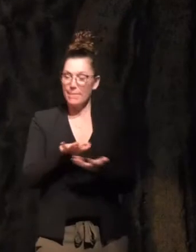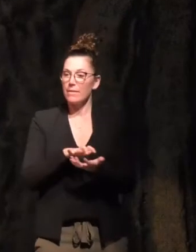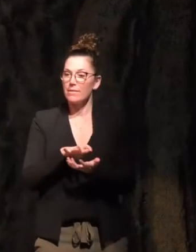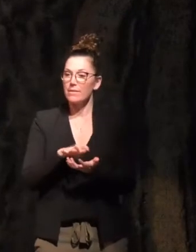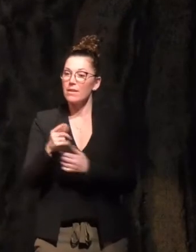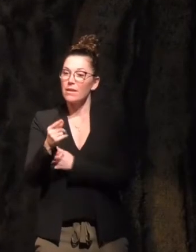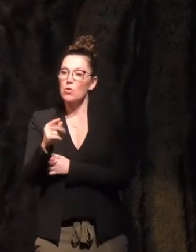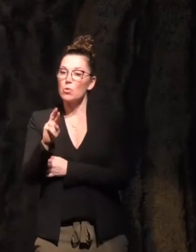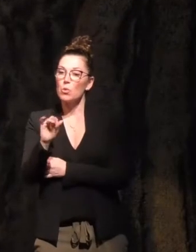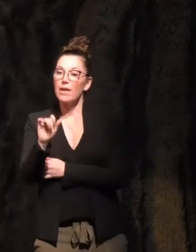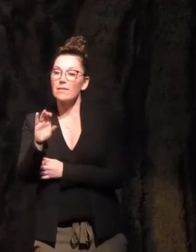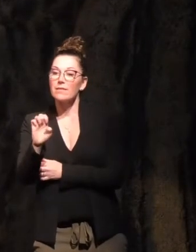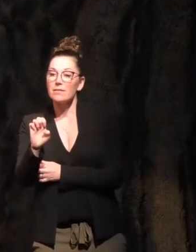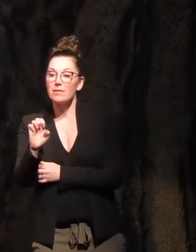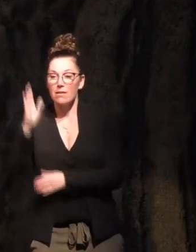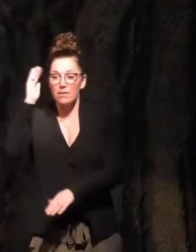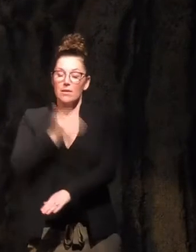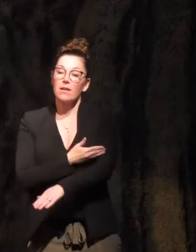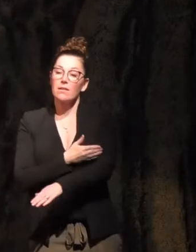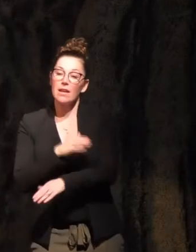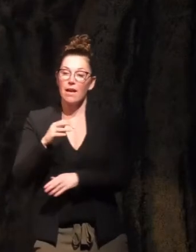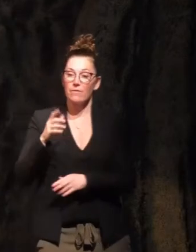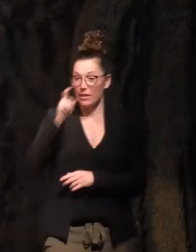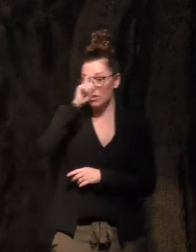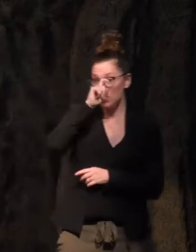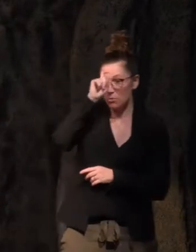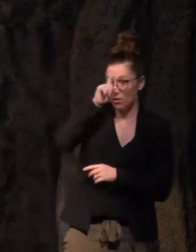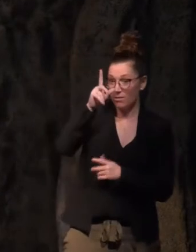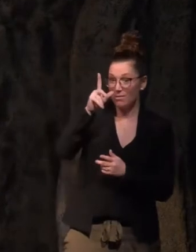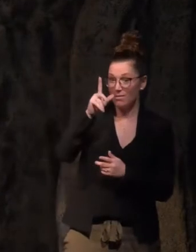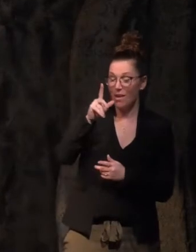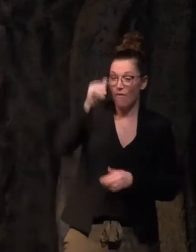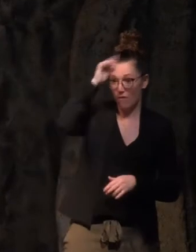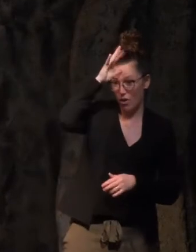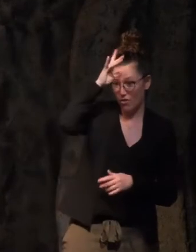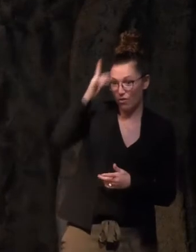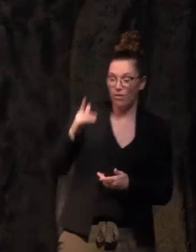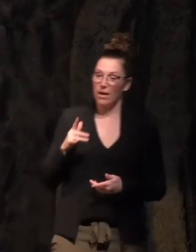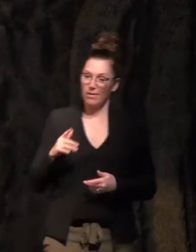and middle class American mother. Someone who grew up across suburban North American suburbs